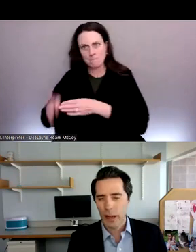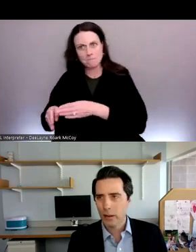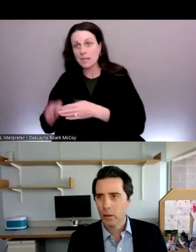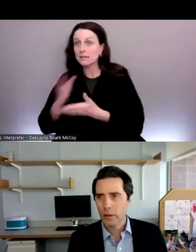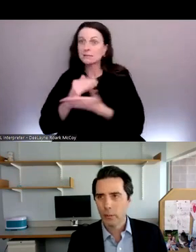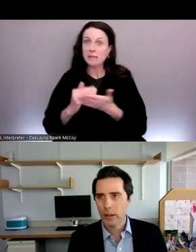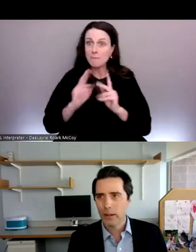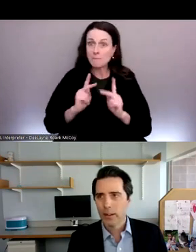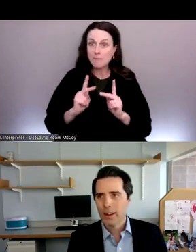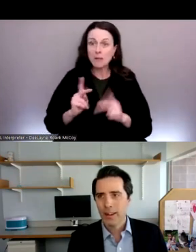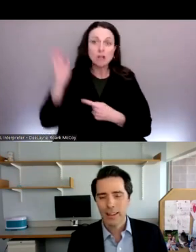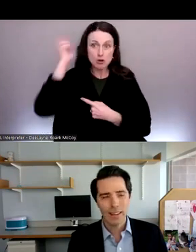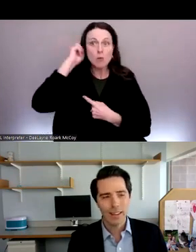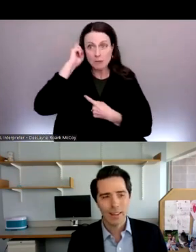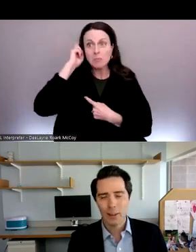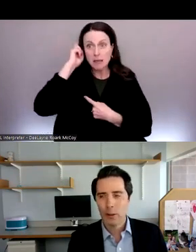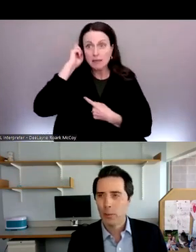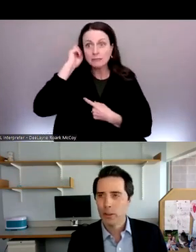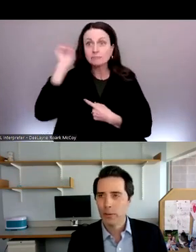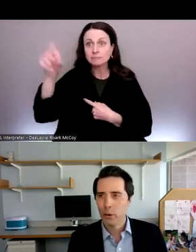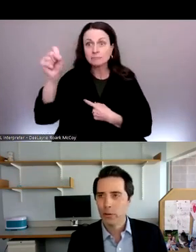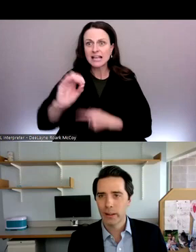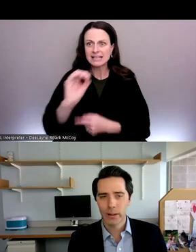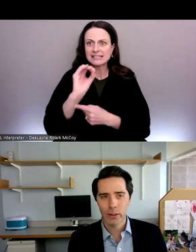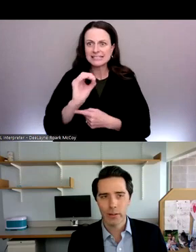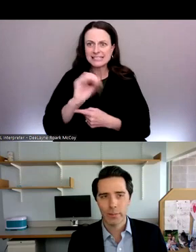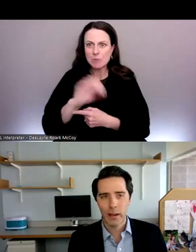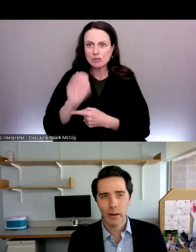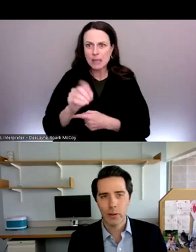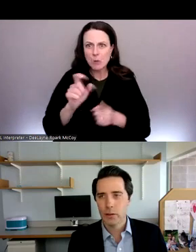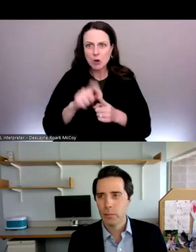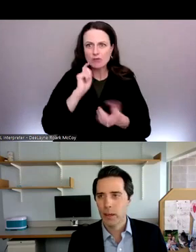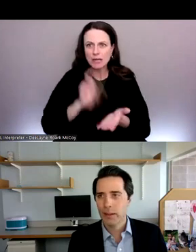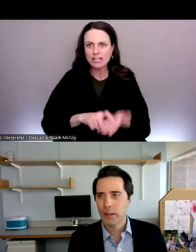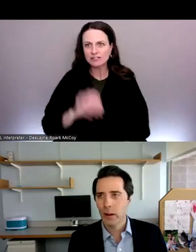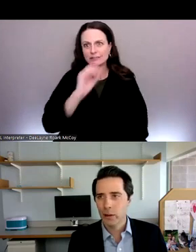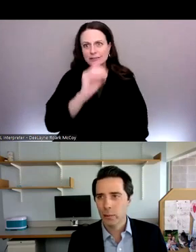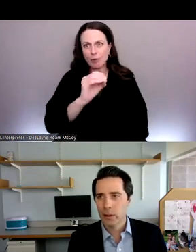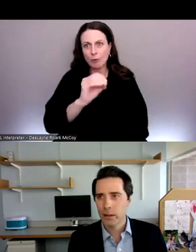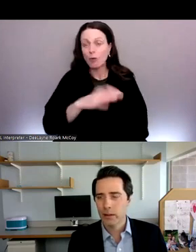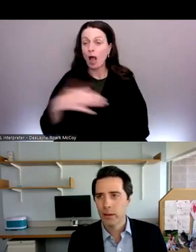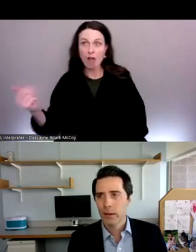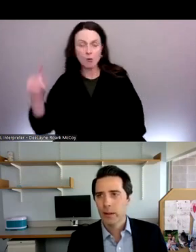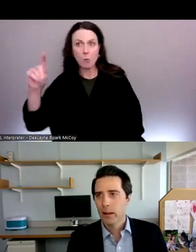had a cochlear implant and they get zero percent word recognition and others may